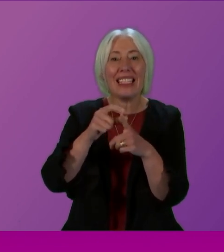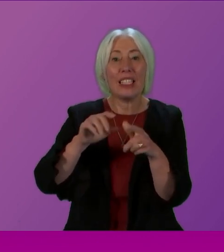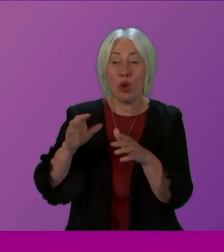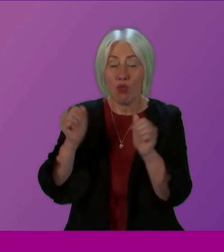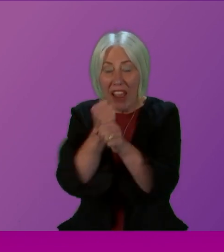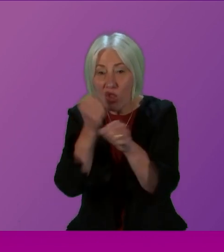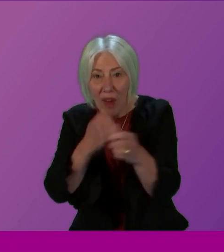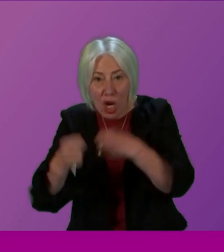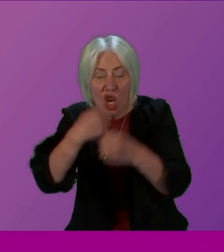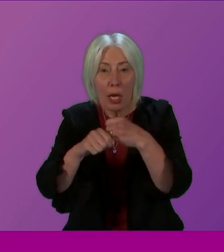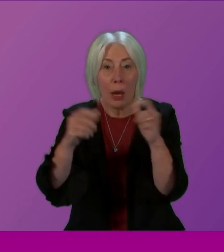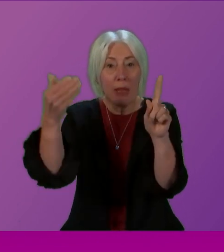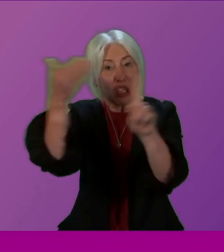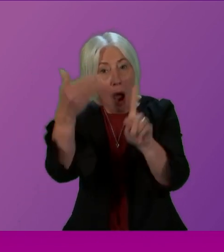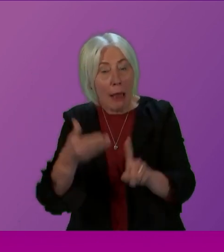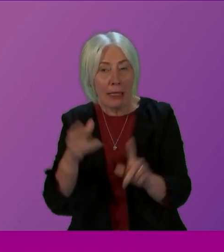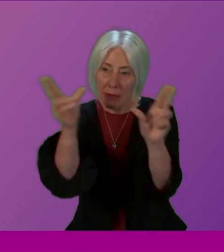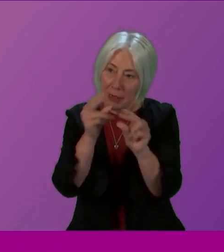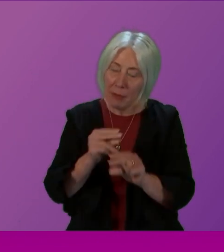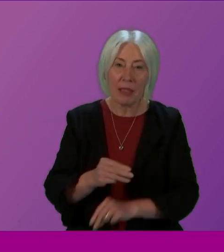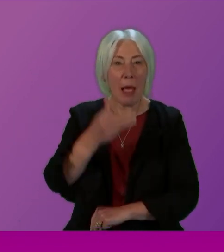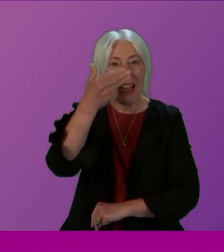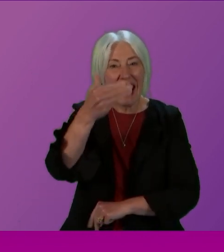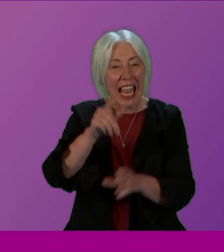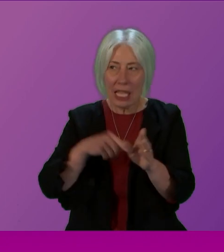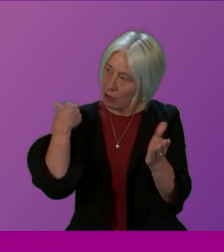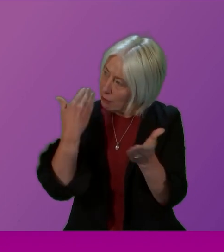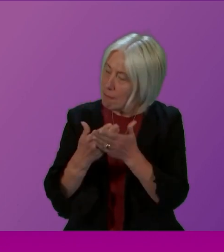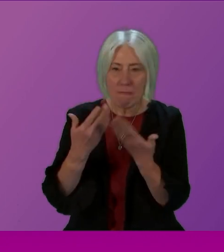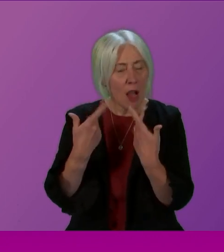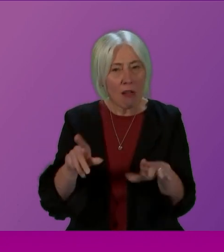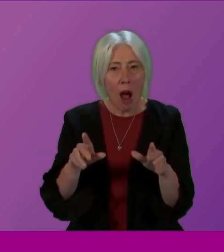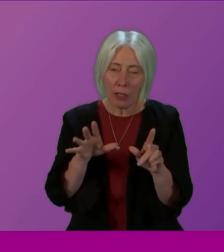After almost nine years of failing to get a grip on the climate emergency, does the